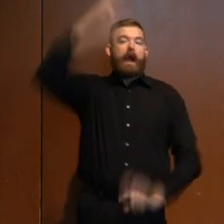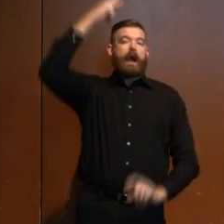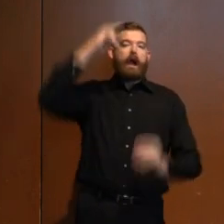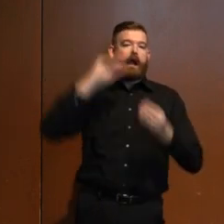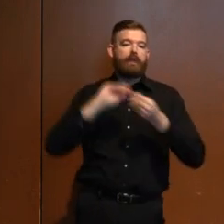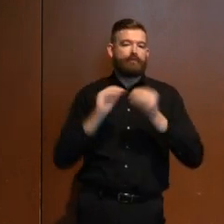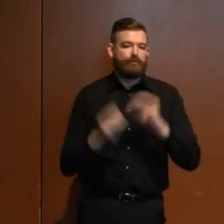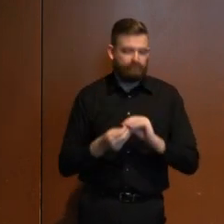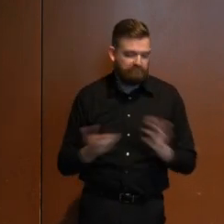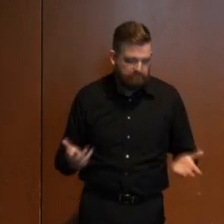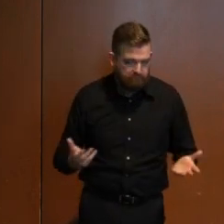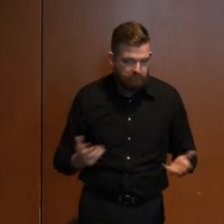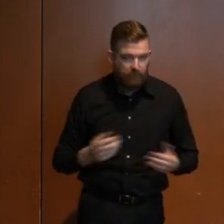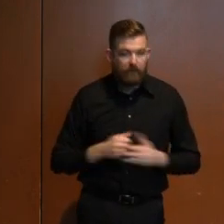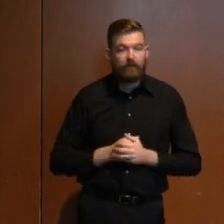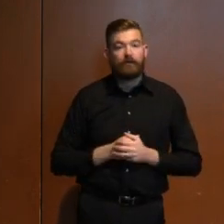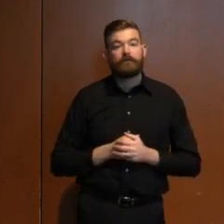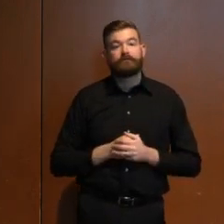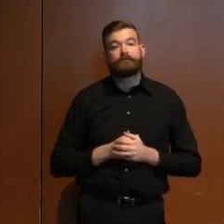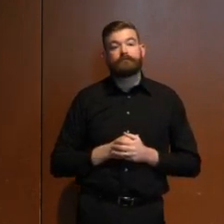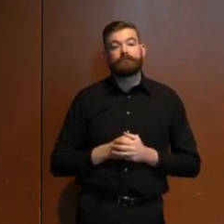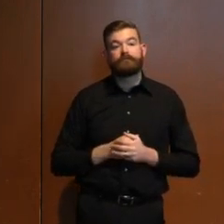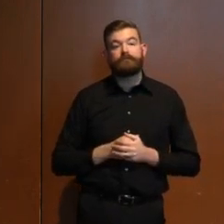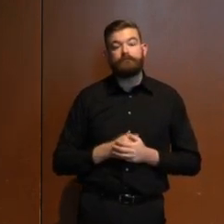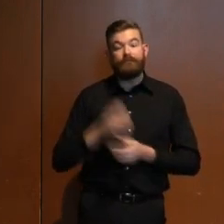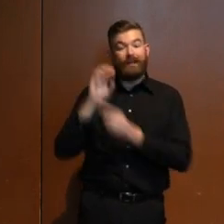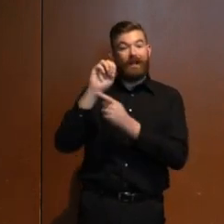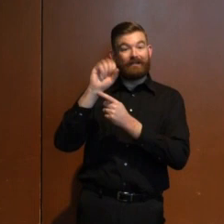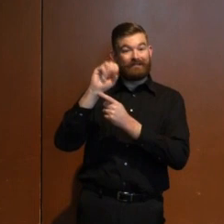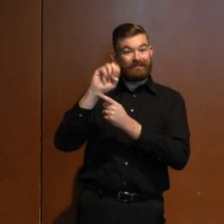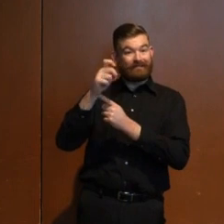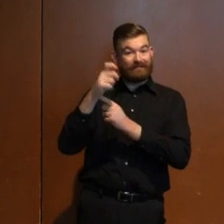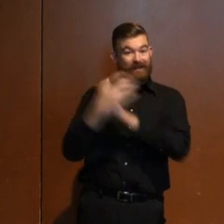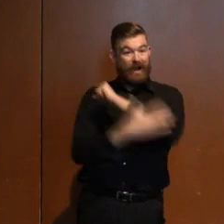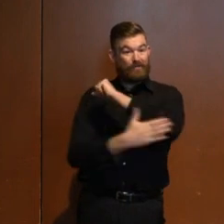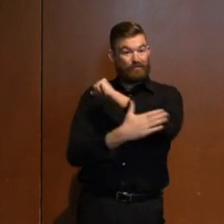WE HAVE ATTACKED THE TESTING REGIME. SPEAKING OF TESTING, WE HAVE MENTIONED THESE AS THEY HAVE